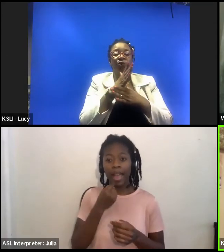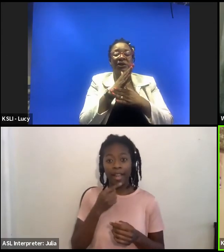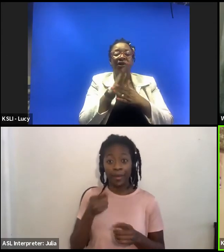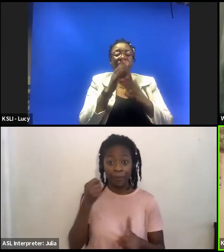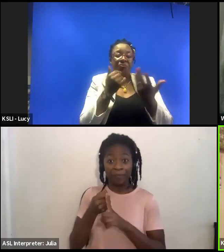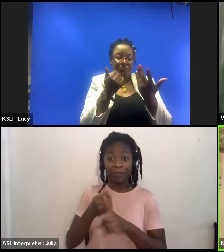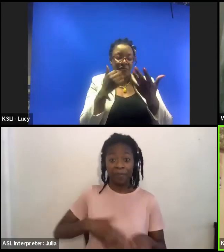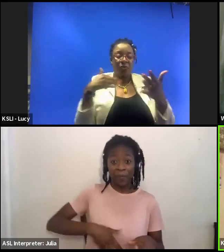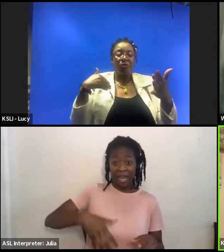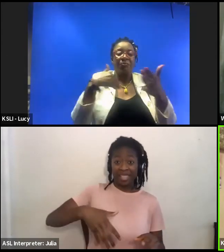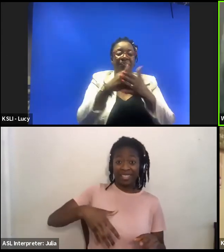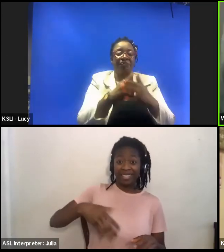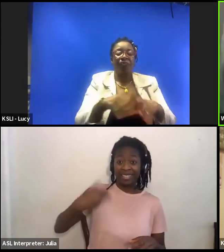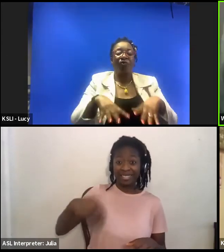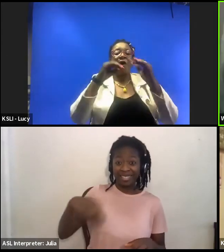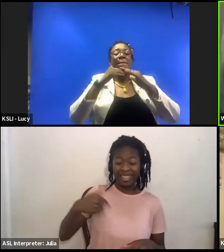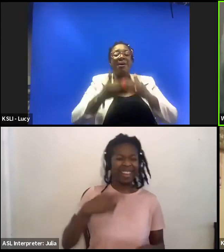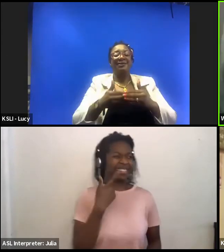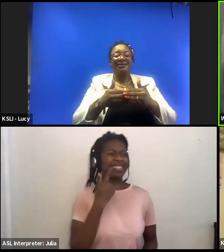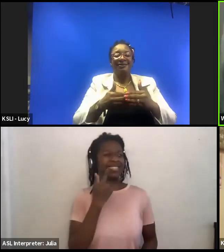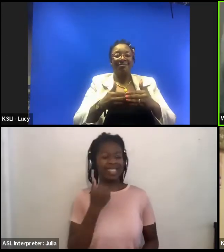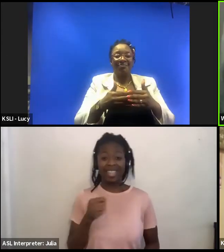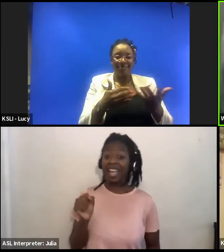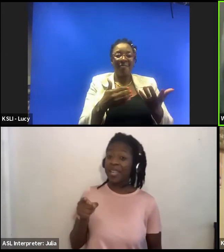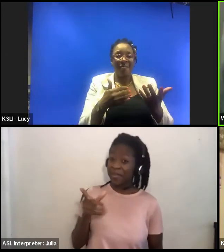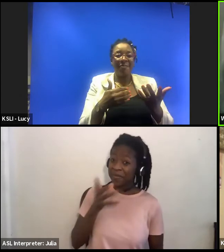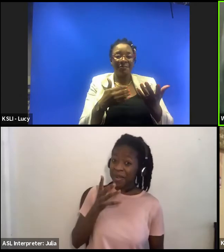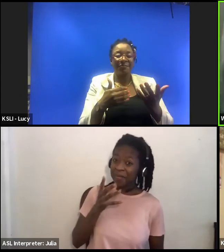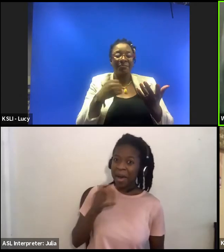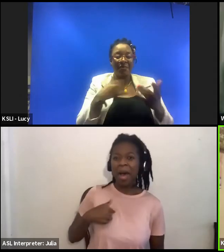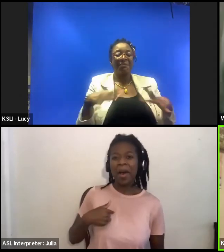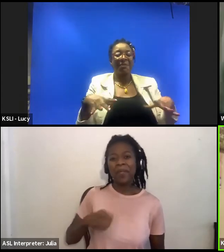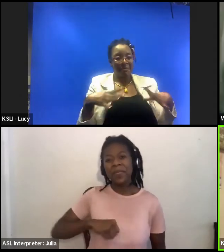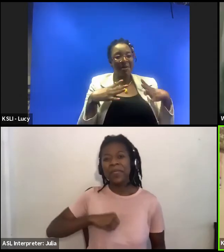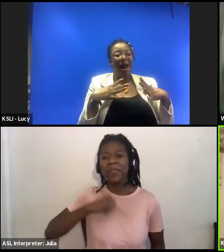and you're a mom. And I am a very proud auntie to Shania and Naina.